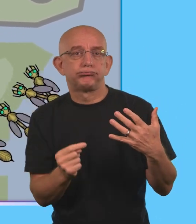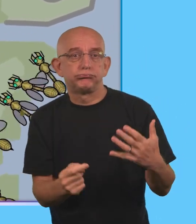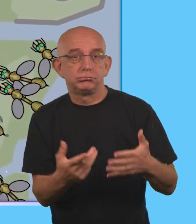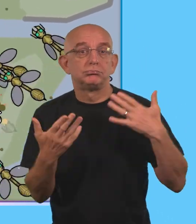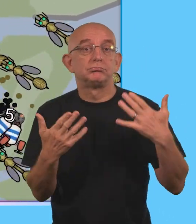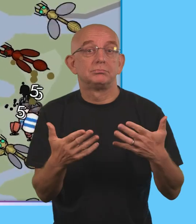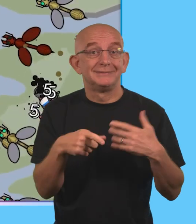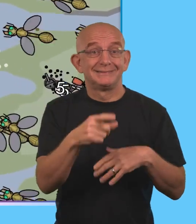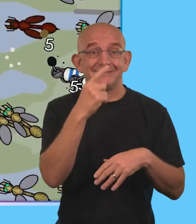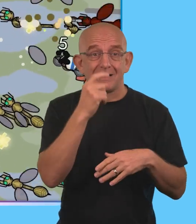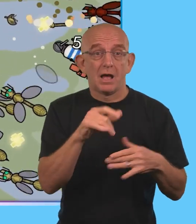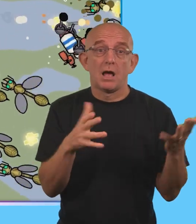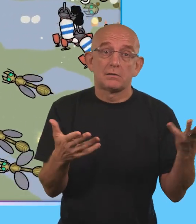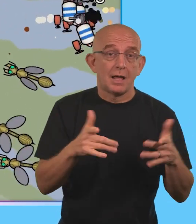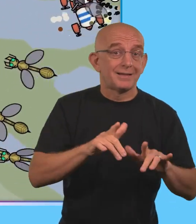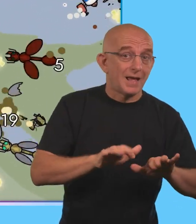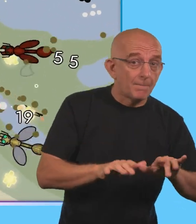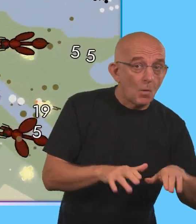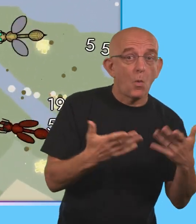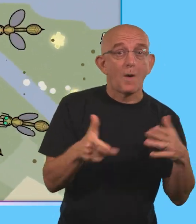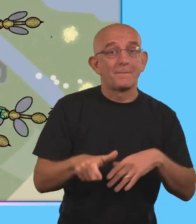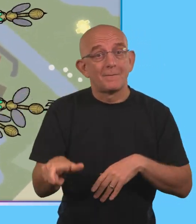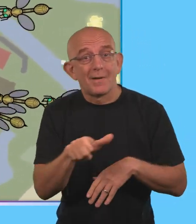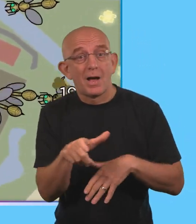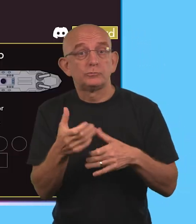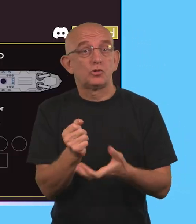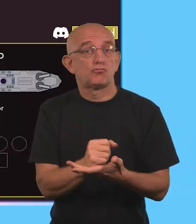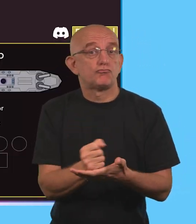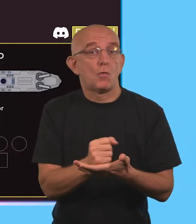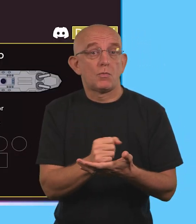The game is equally playable with keyboard, mouse, and controller.